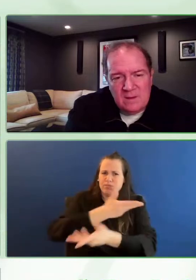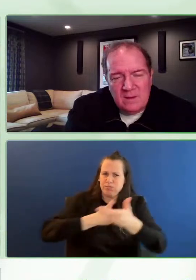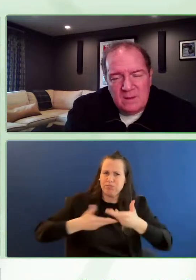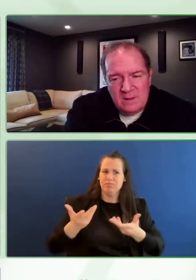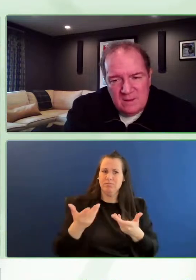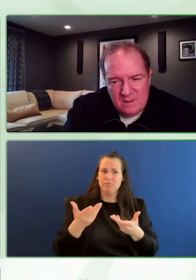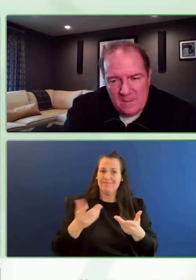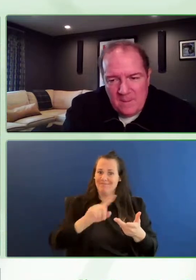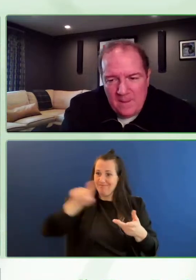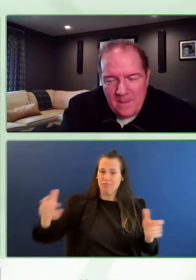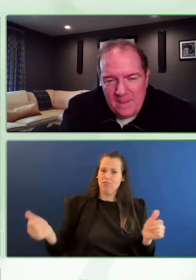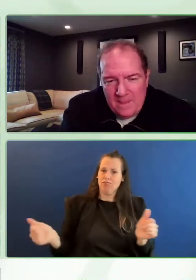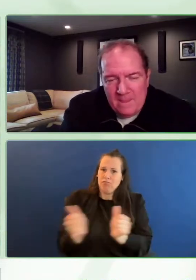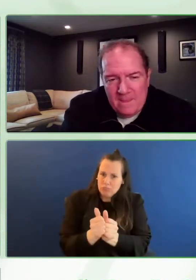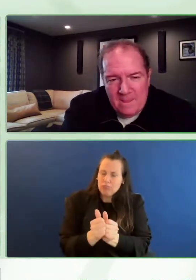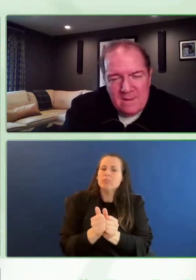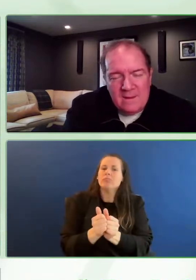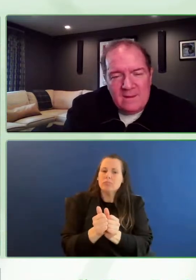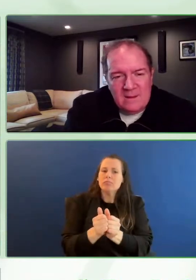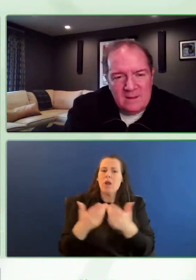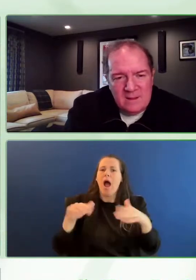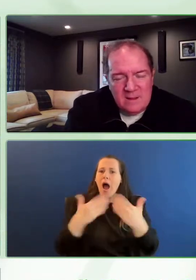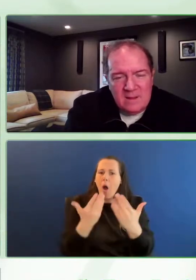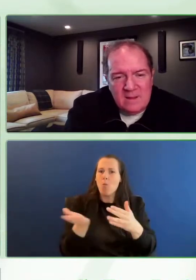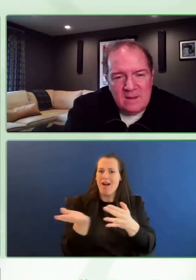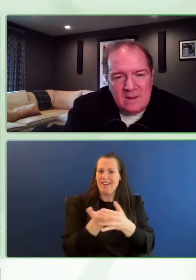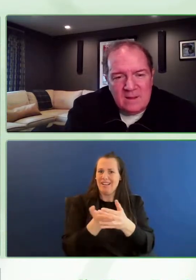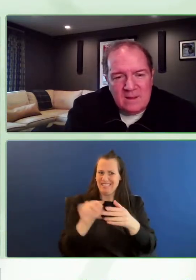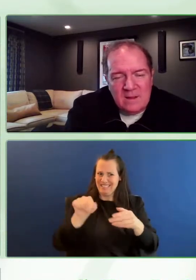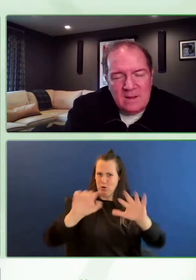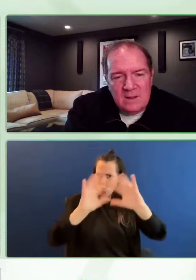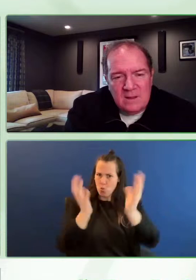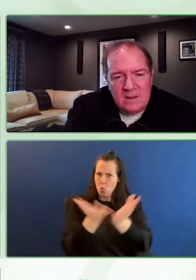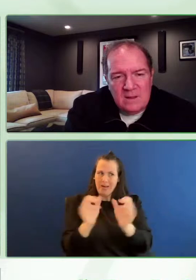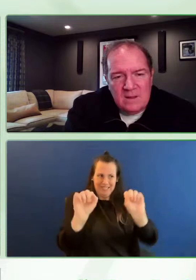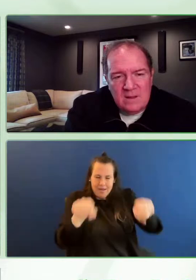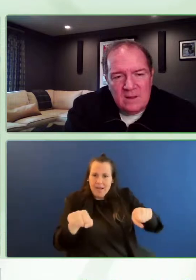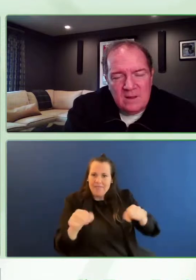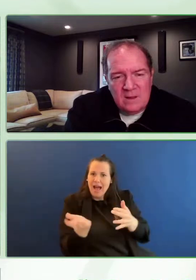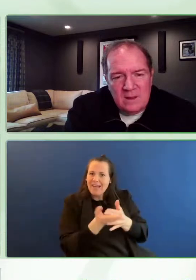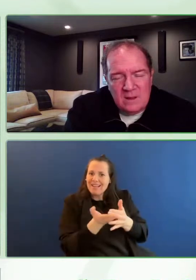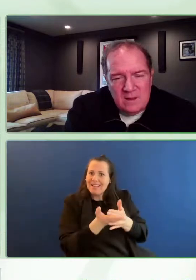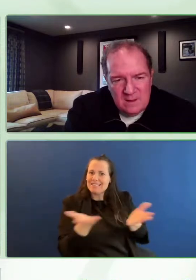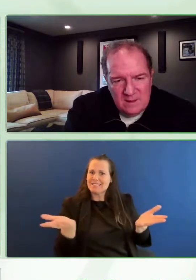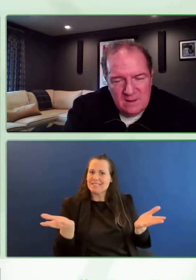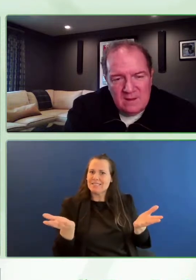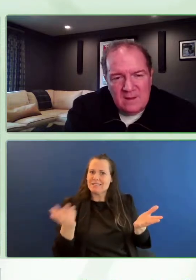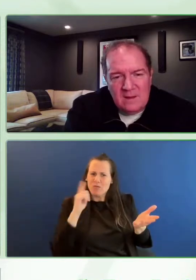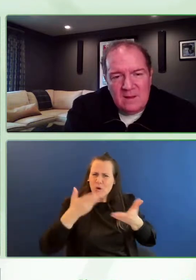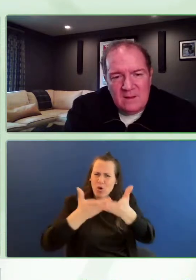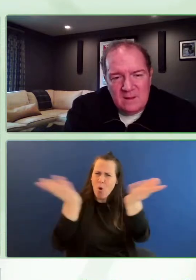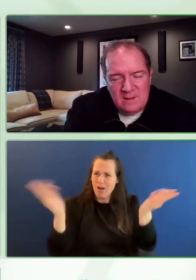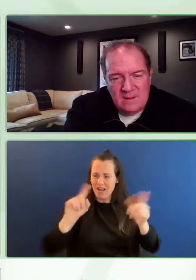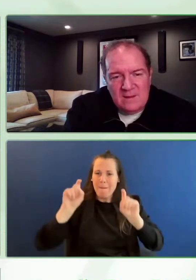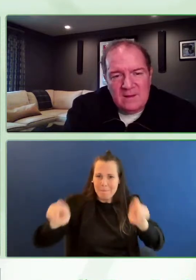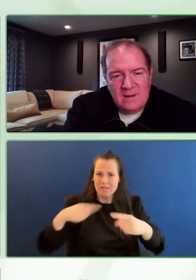You bring accessible teacher that forefront and through that, you empower.